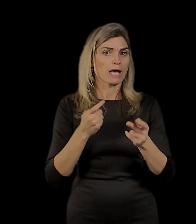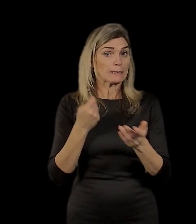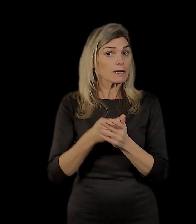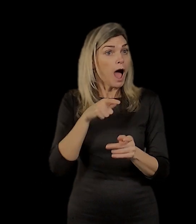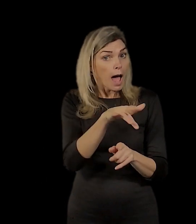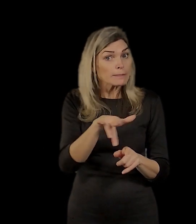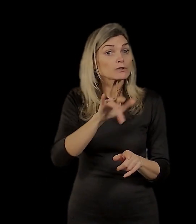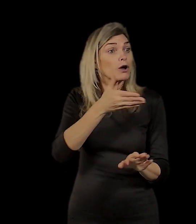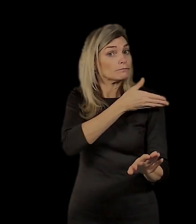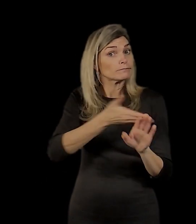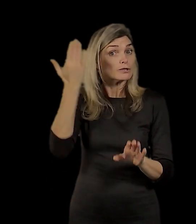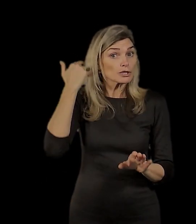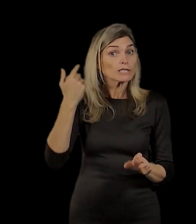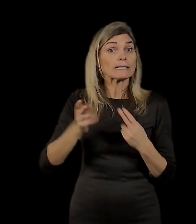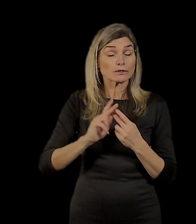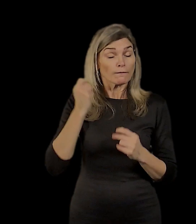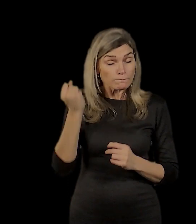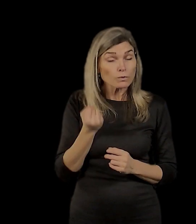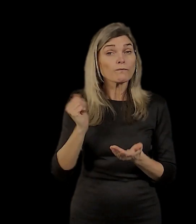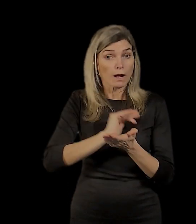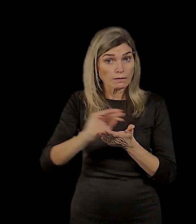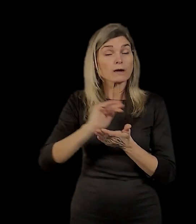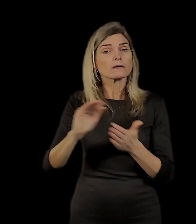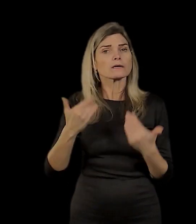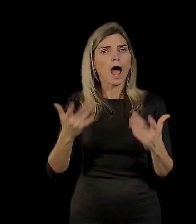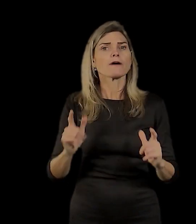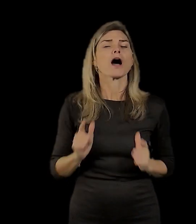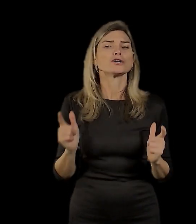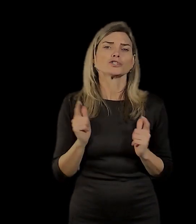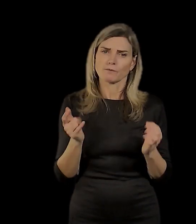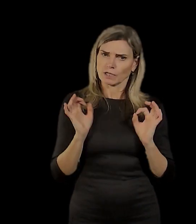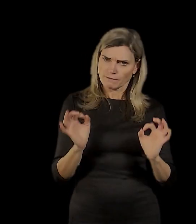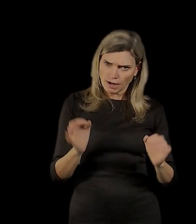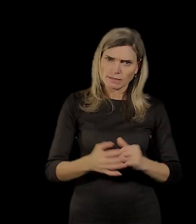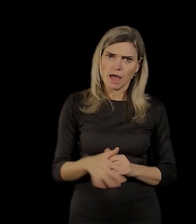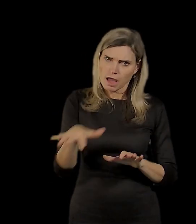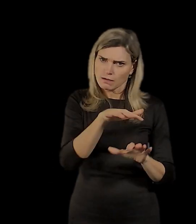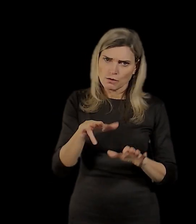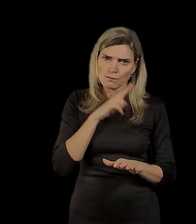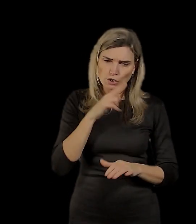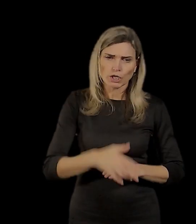There are the Modřany lagoons, which throughout history, As you can see in the diagrams,